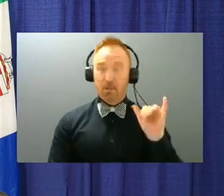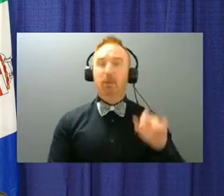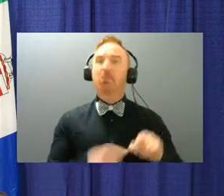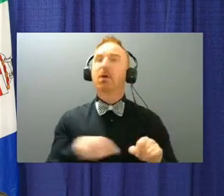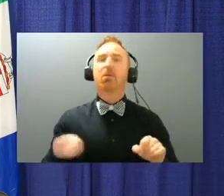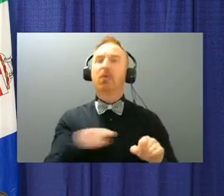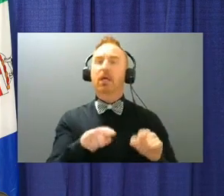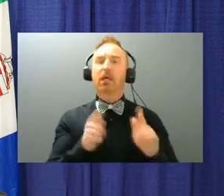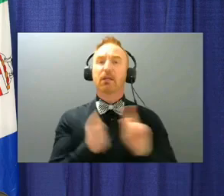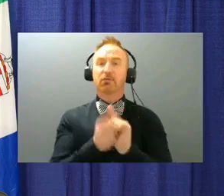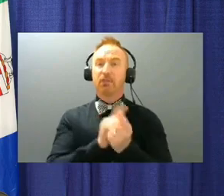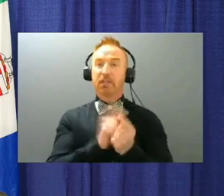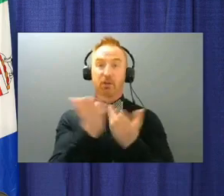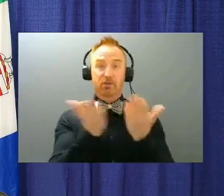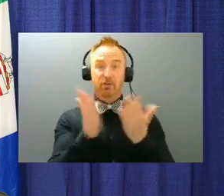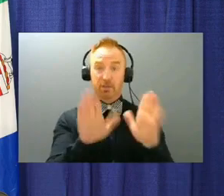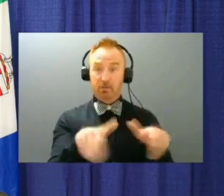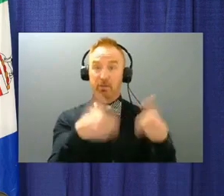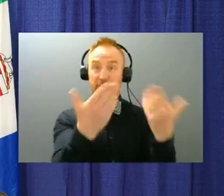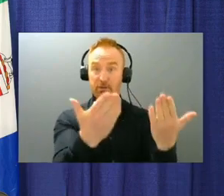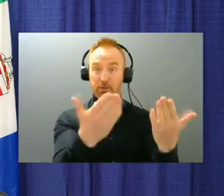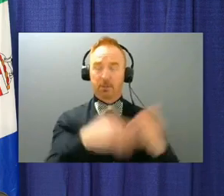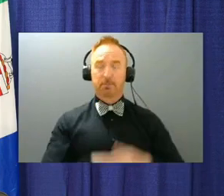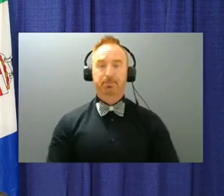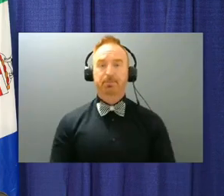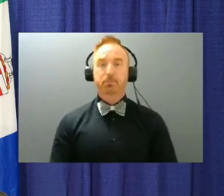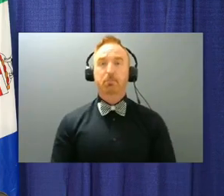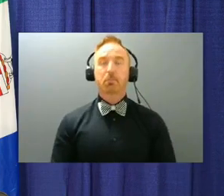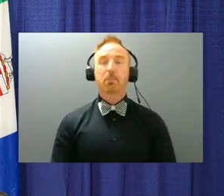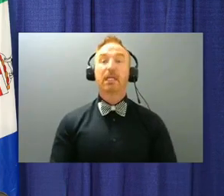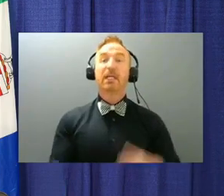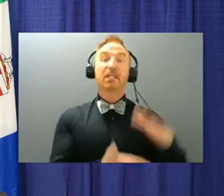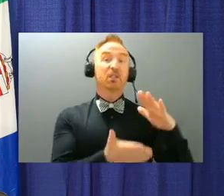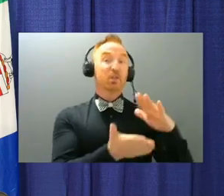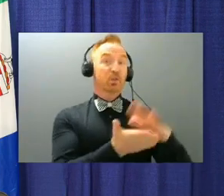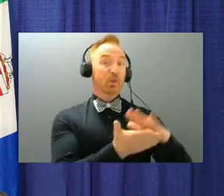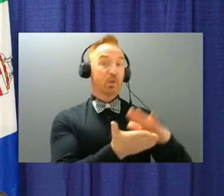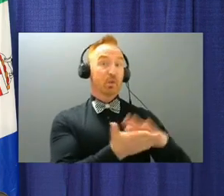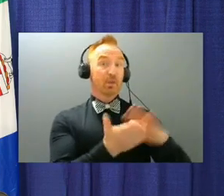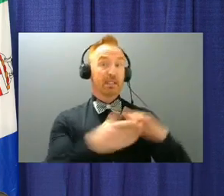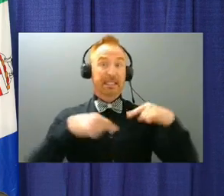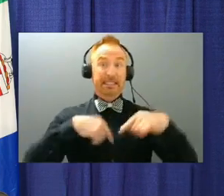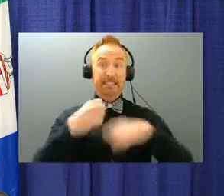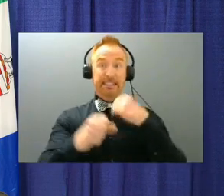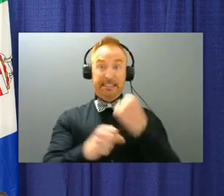the way that we deliver services and while schools look different this year, it is something to